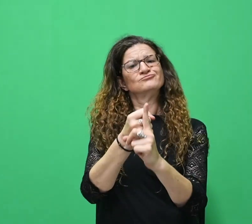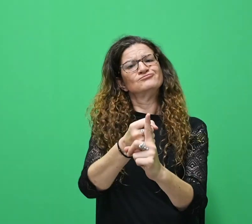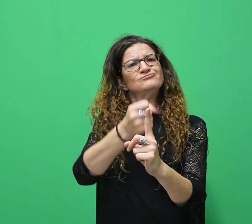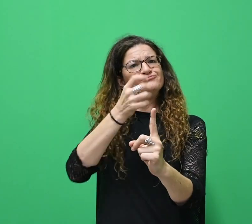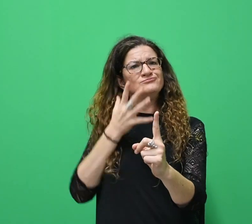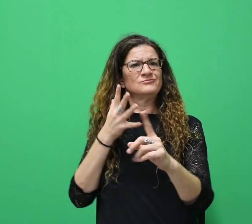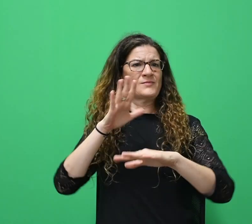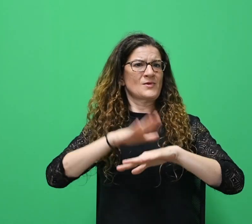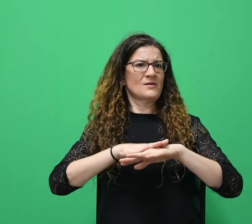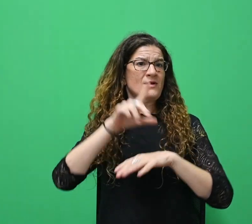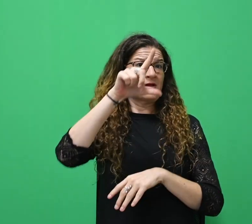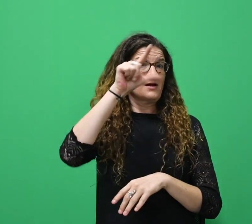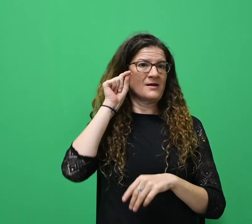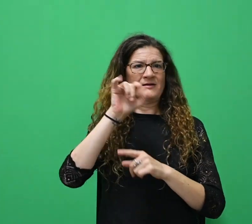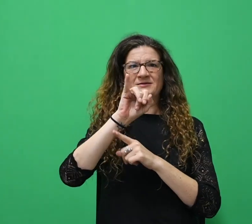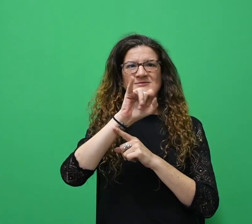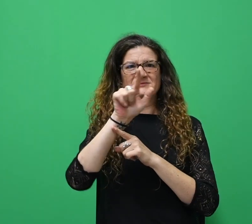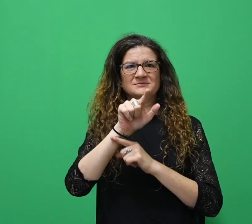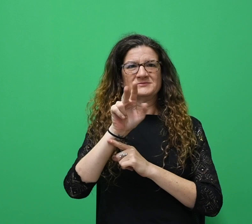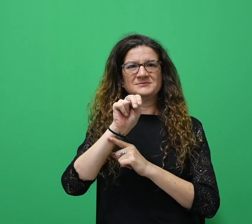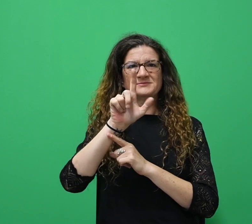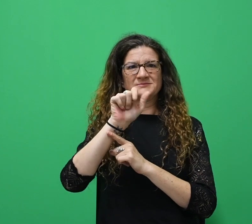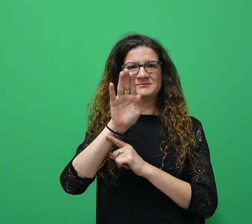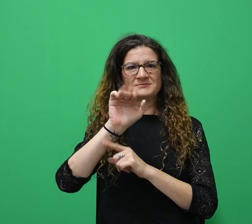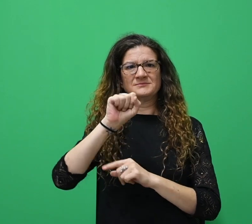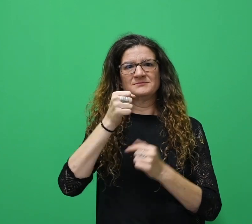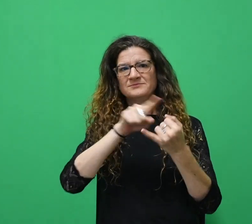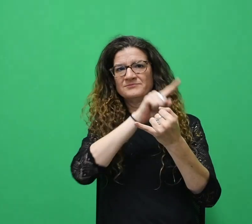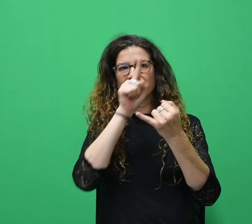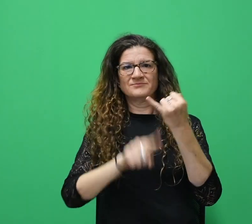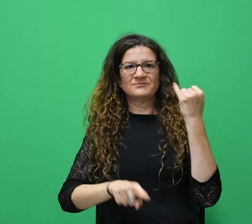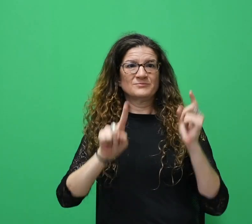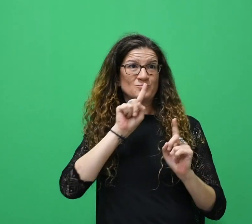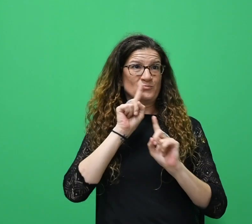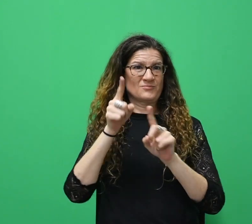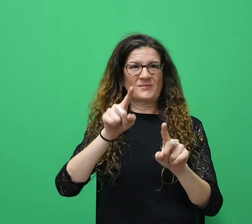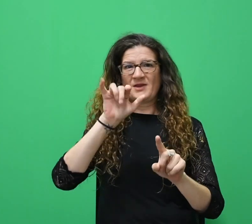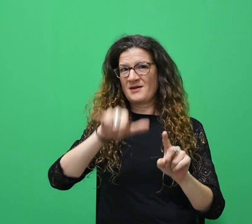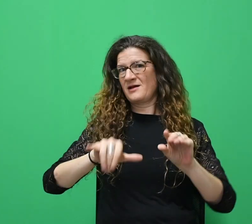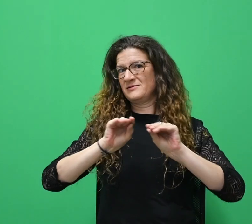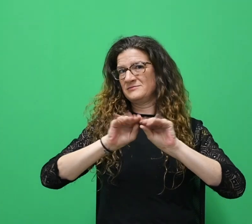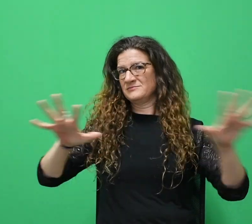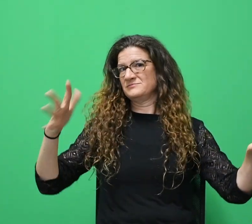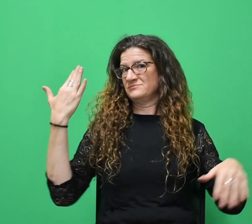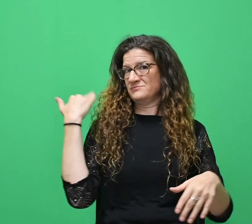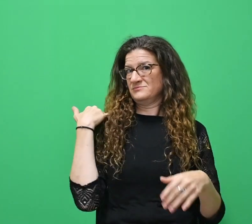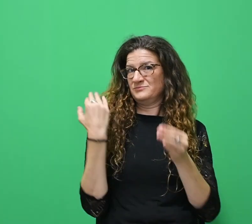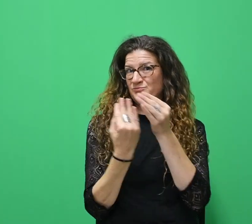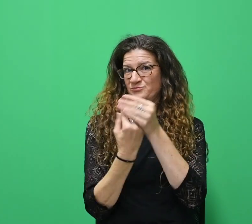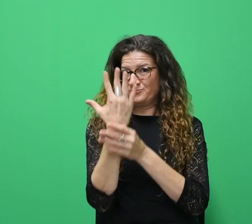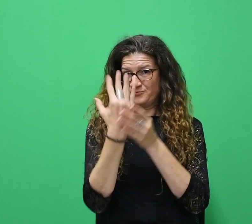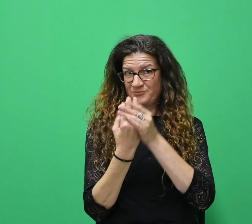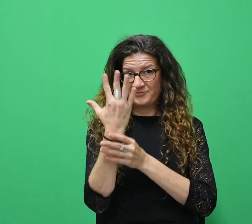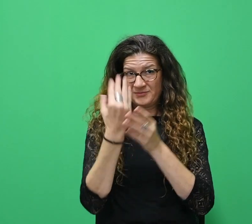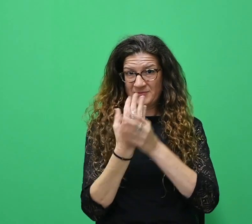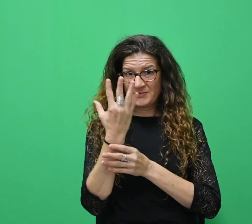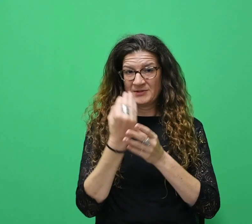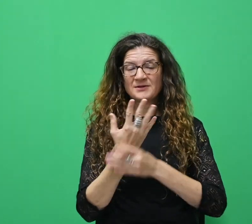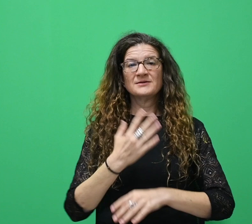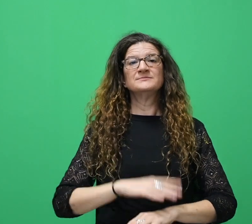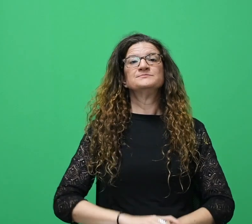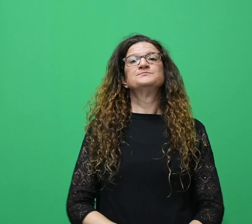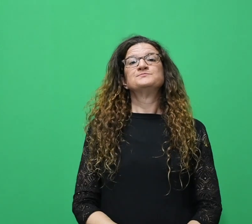expand on Gallaudet IZN Lab's Final Report that was released last spring.